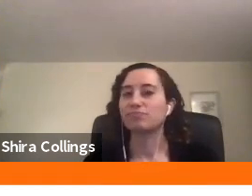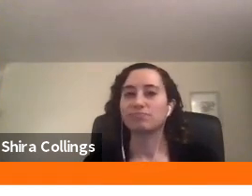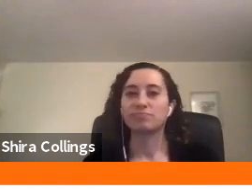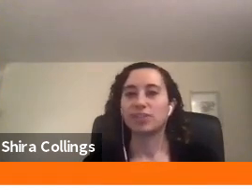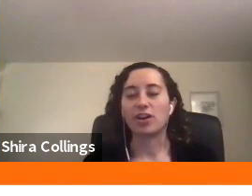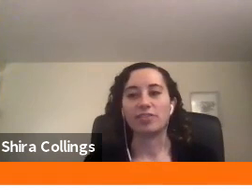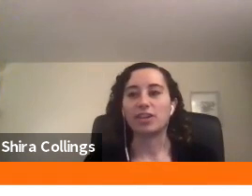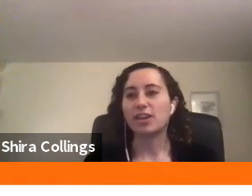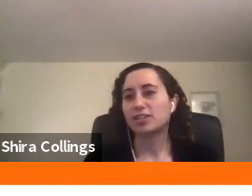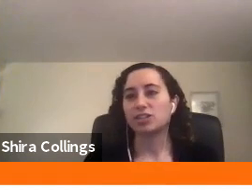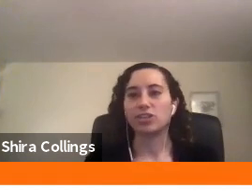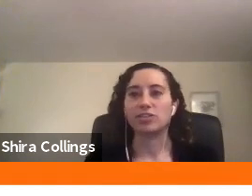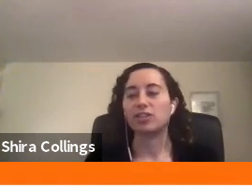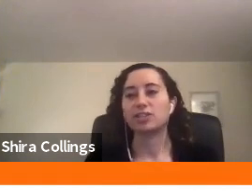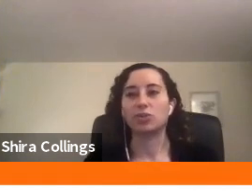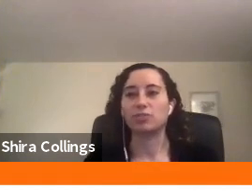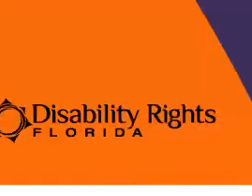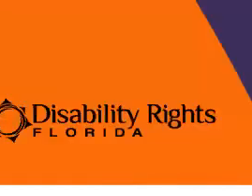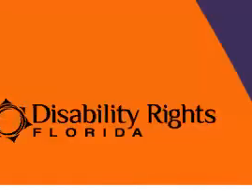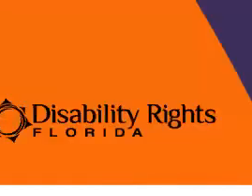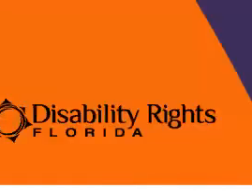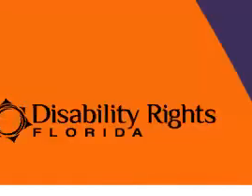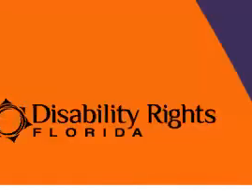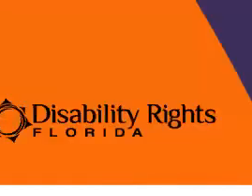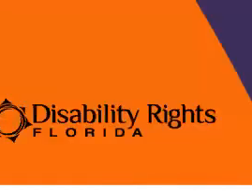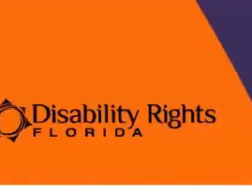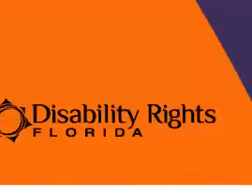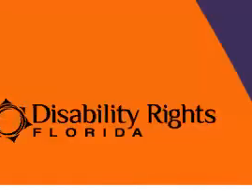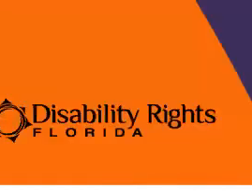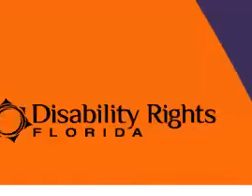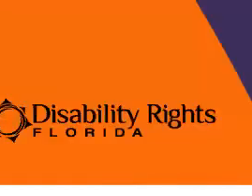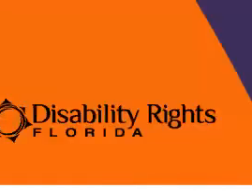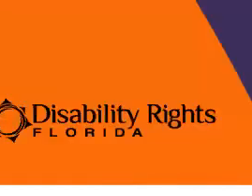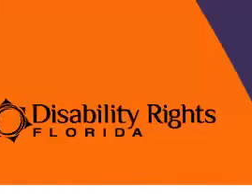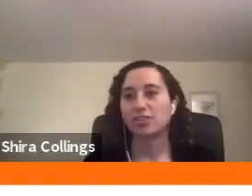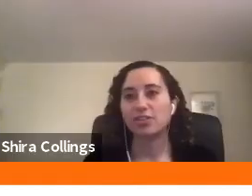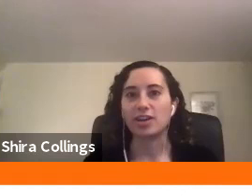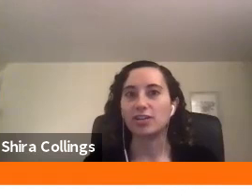Just whenever you have the chance, sharing the -- that that